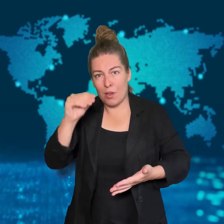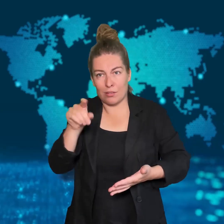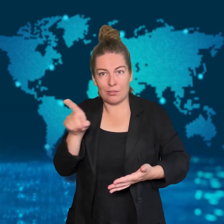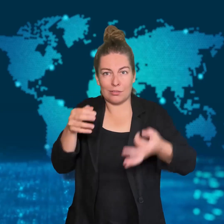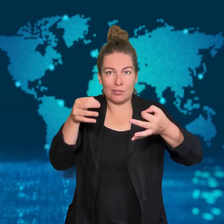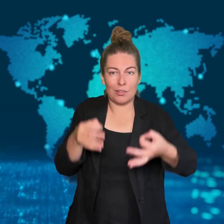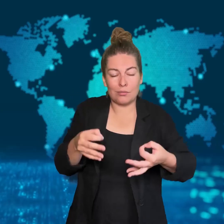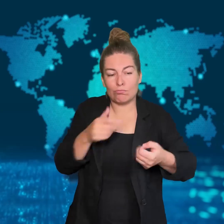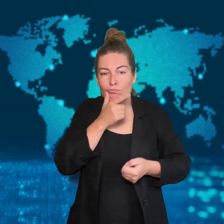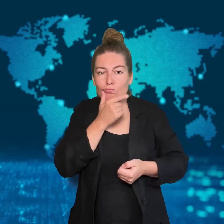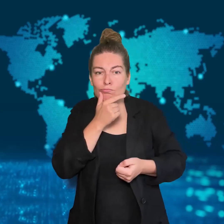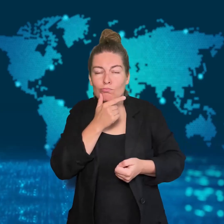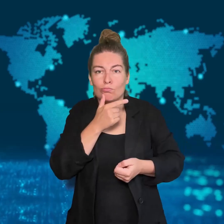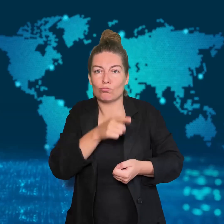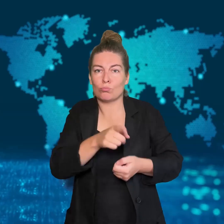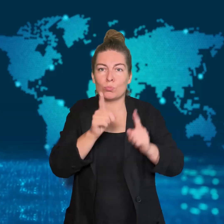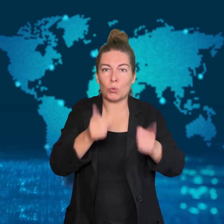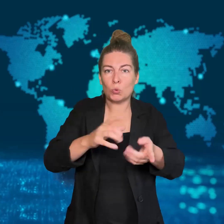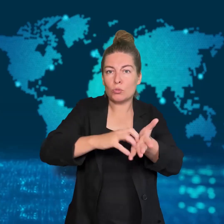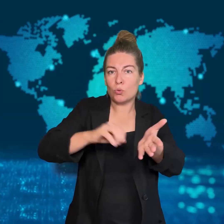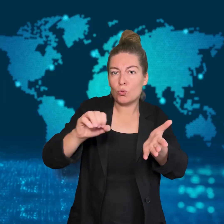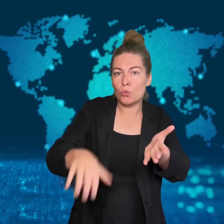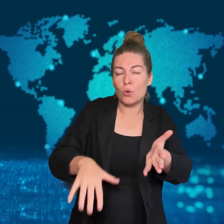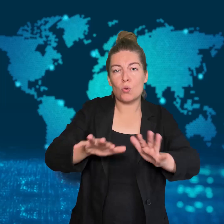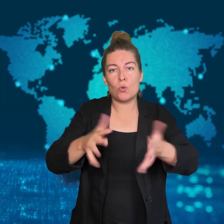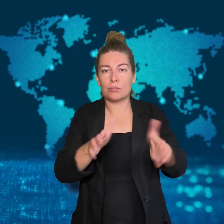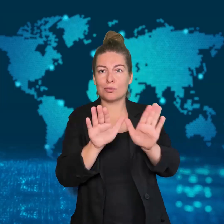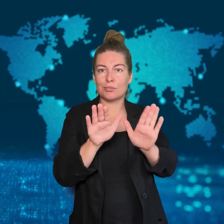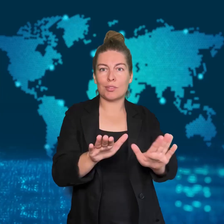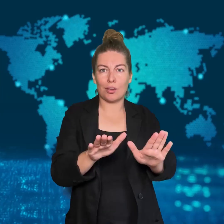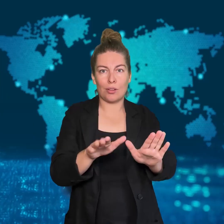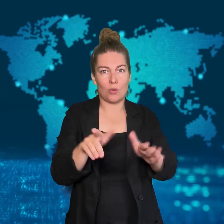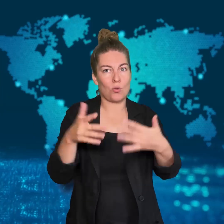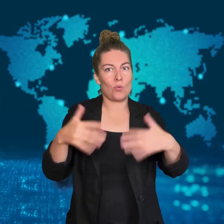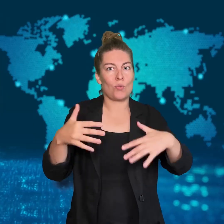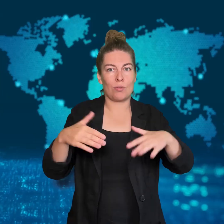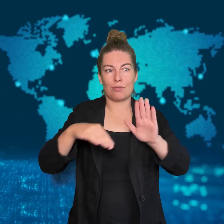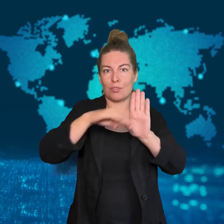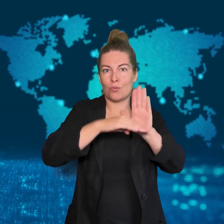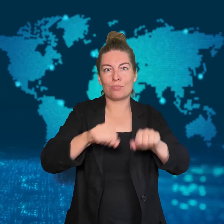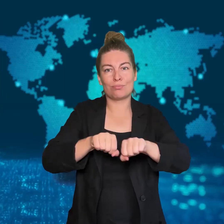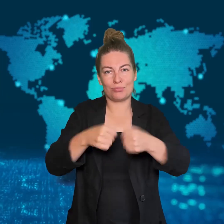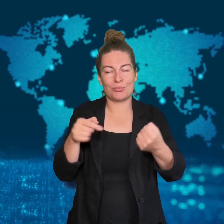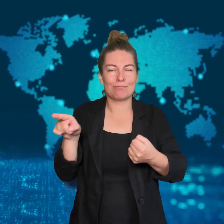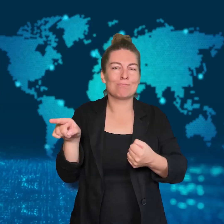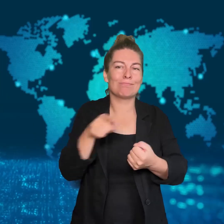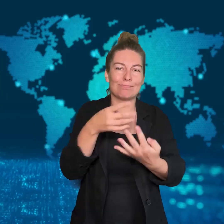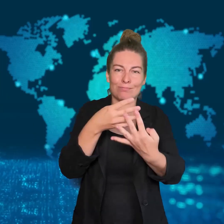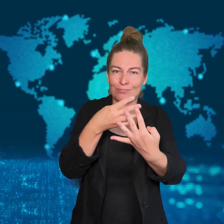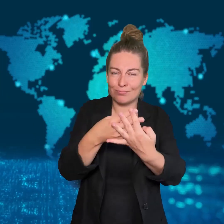and served five months in prison.